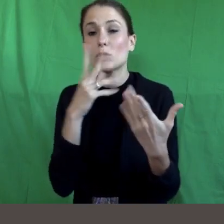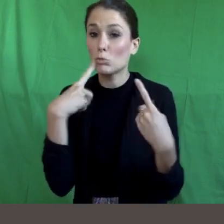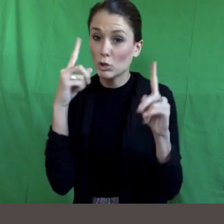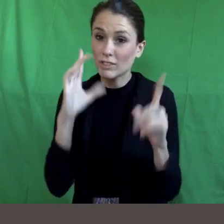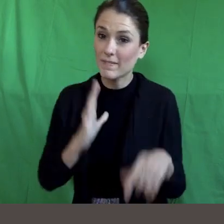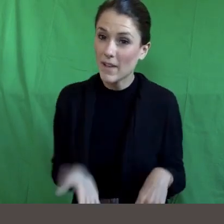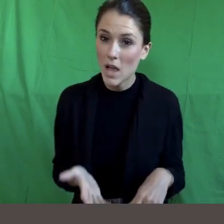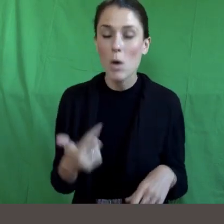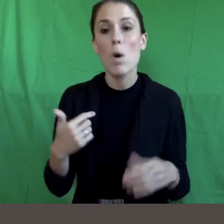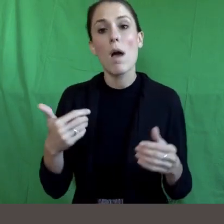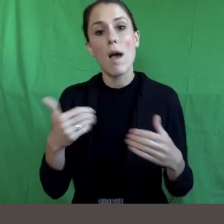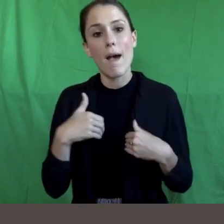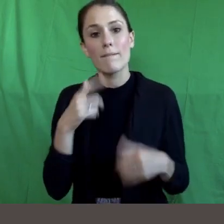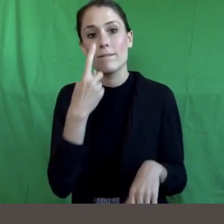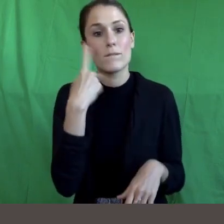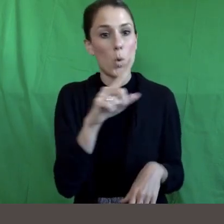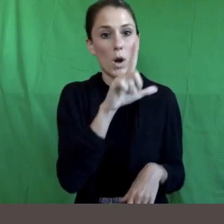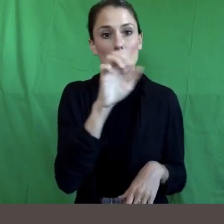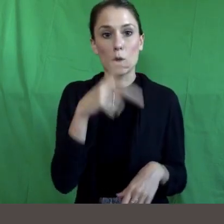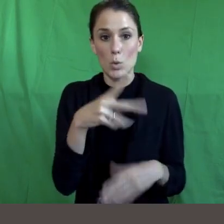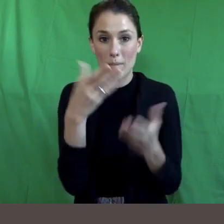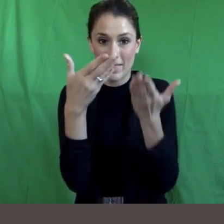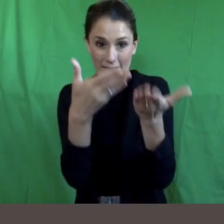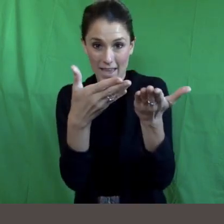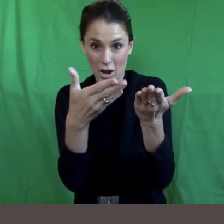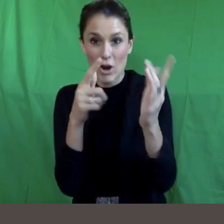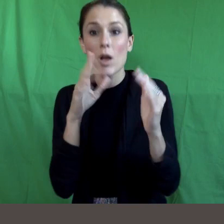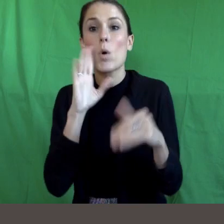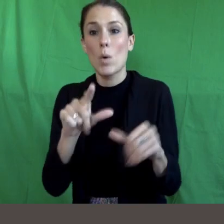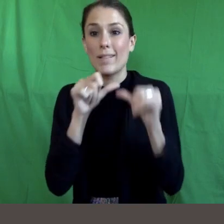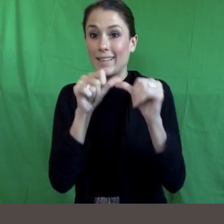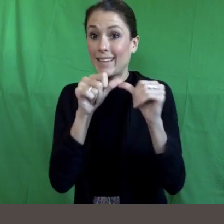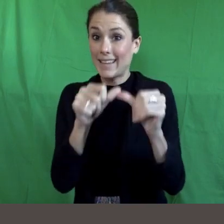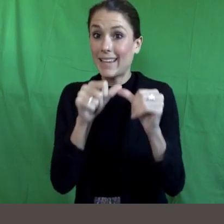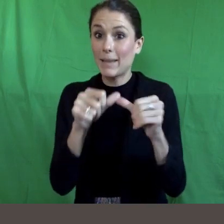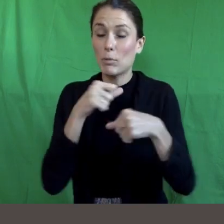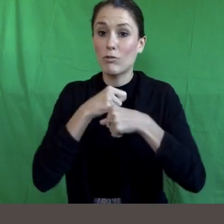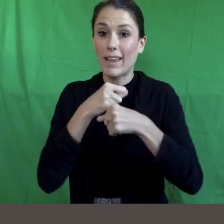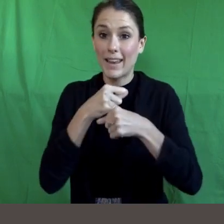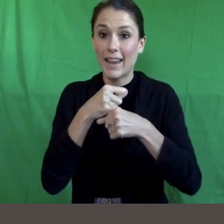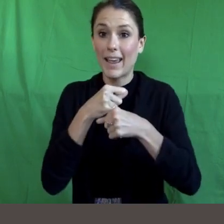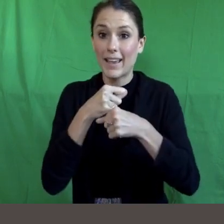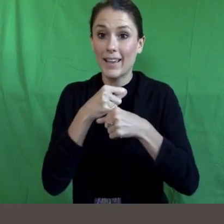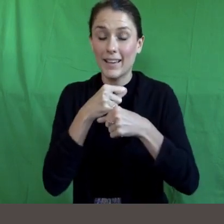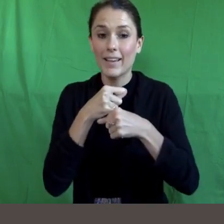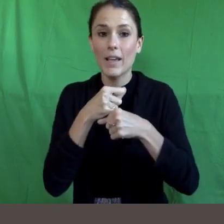This works totally fine. We have a for loop right here. This will keep yielding as long as we are in this for loop.